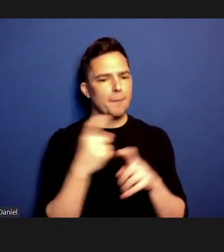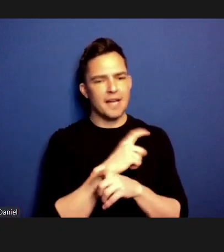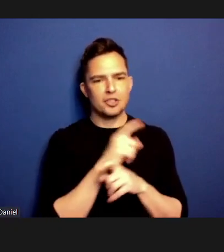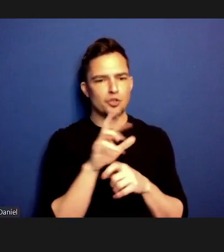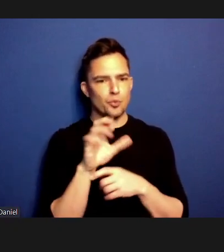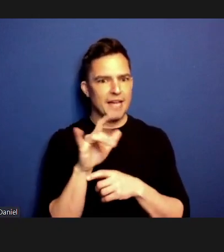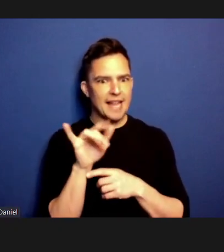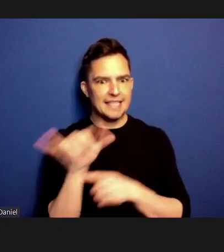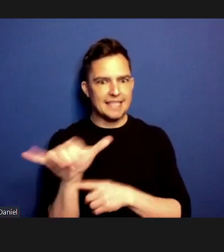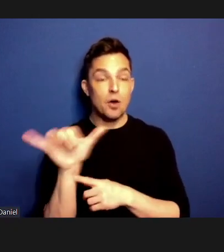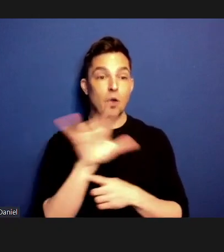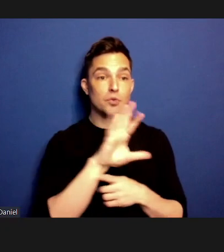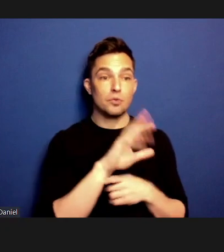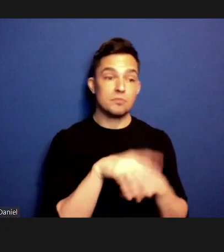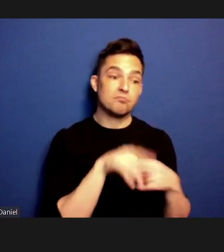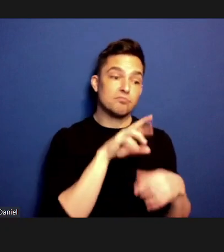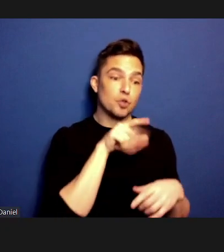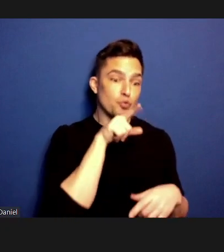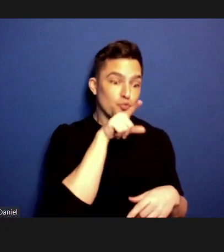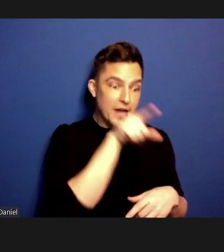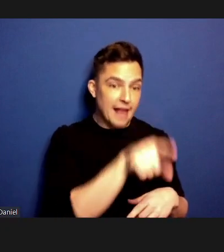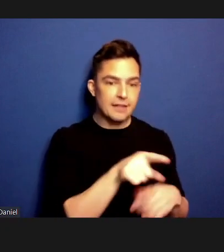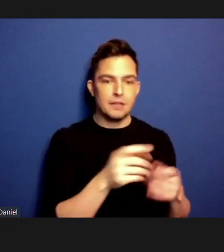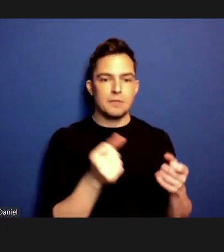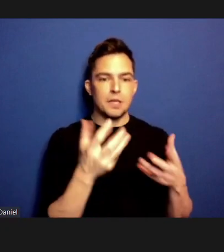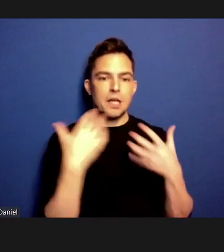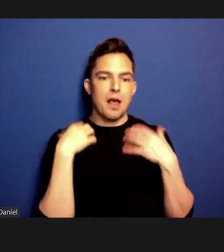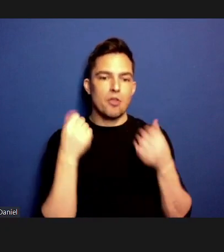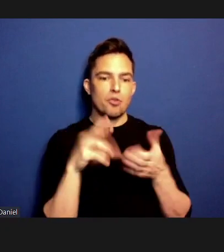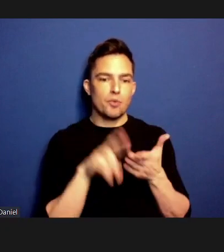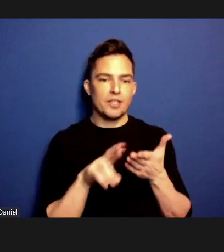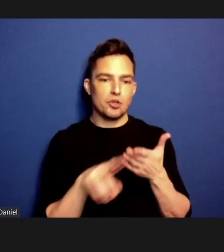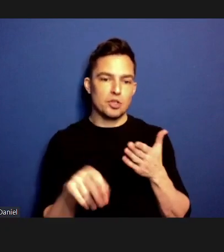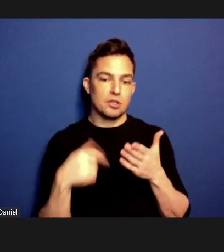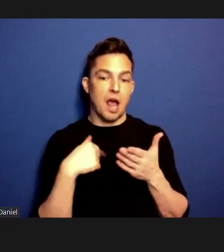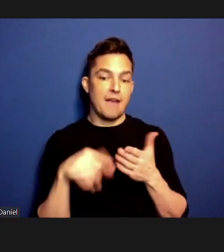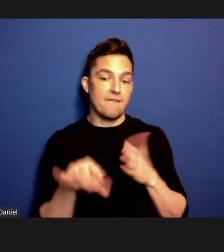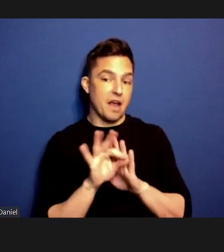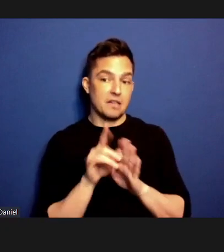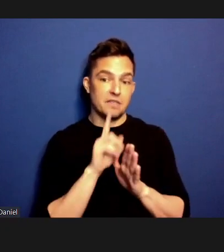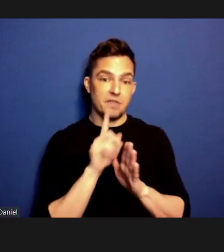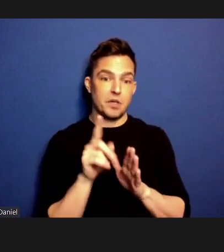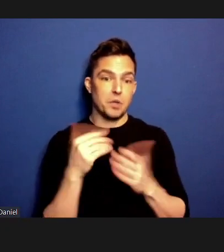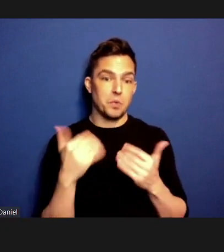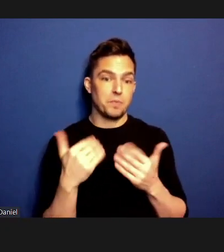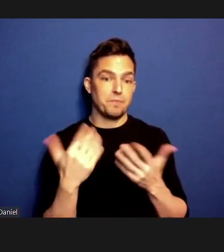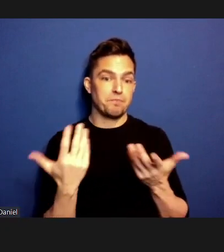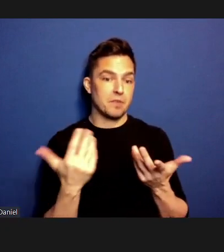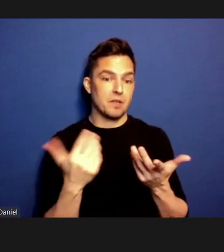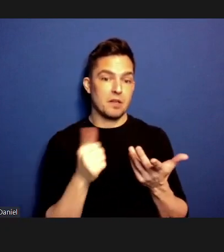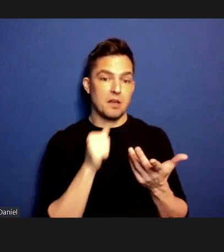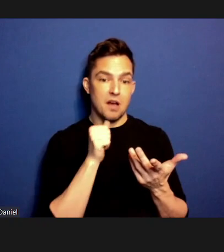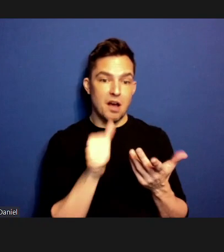the reality that a lot of health research, I find, is incredibly one uncritical and two,